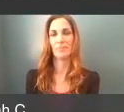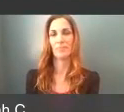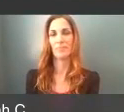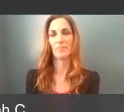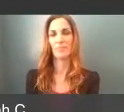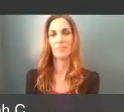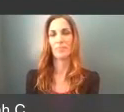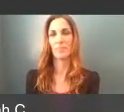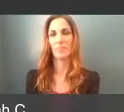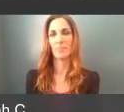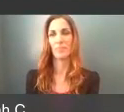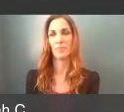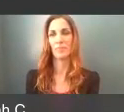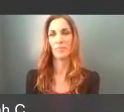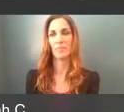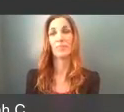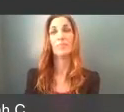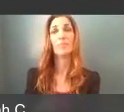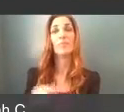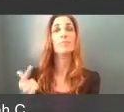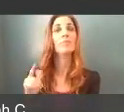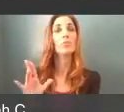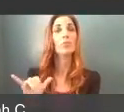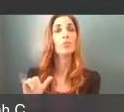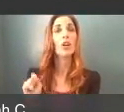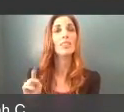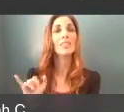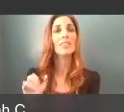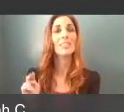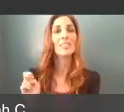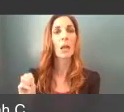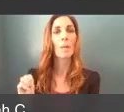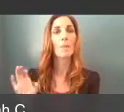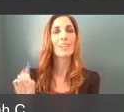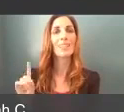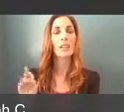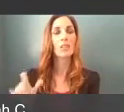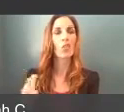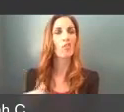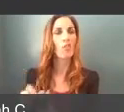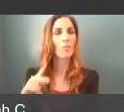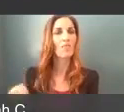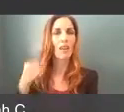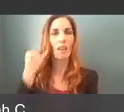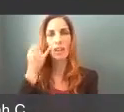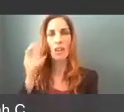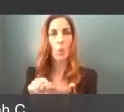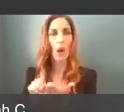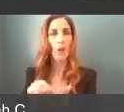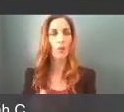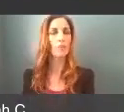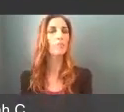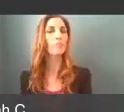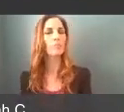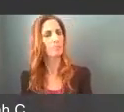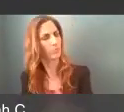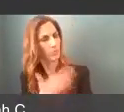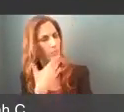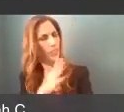[Staff] Next we'll go to Justine McDaniel from the Philadelphia Inquirer. [Reporter] Hi, good afternoon. I also want to follow up on the second dose